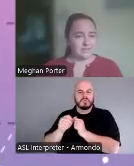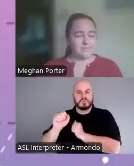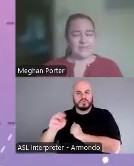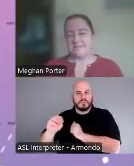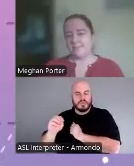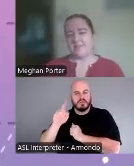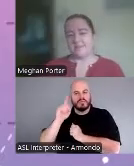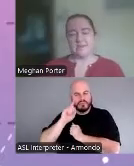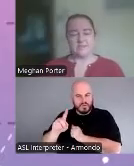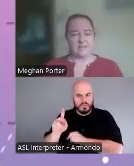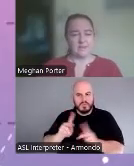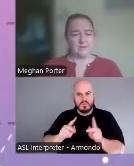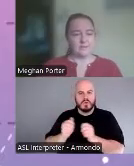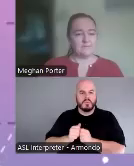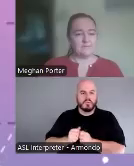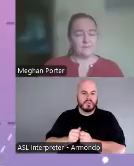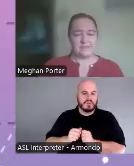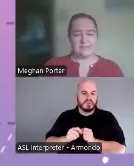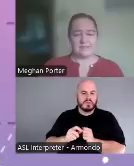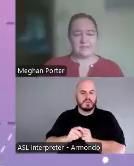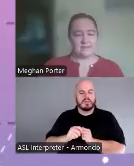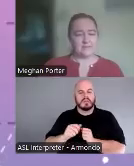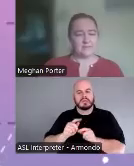And same thing. You can check it out if you want to see the details.